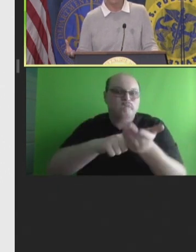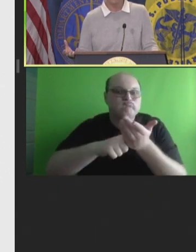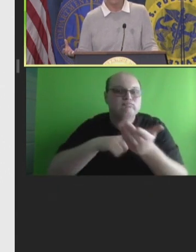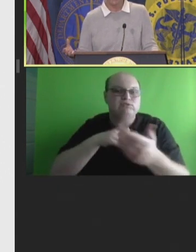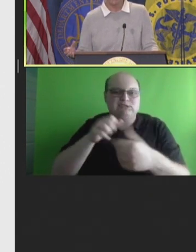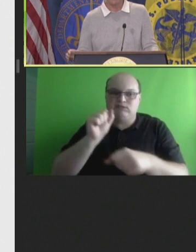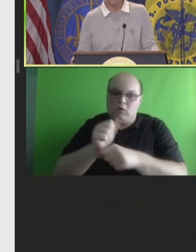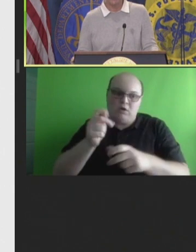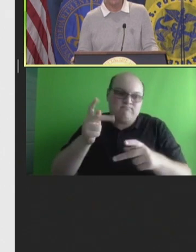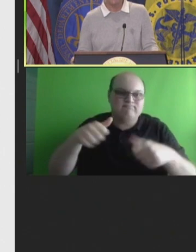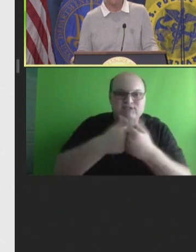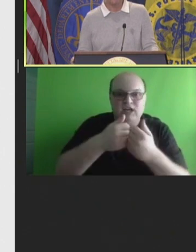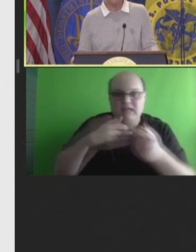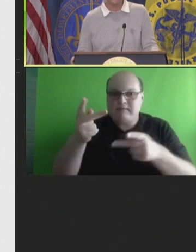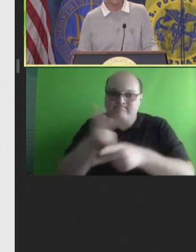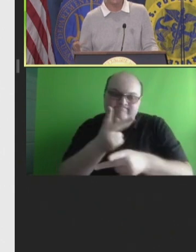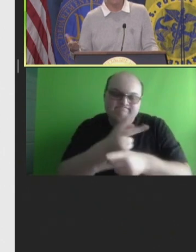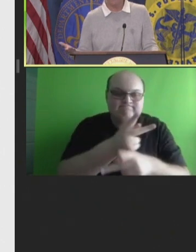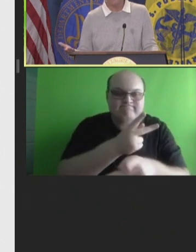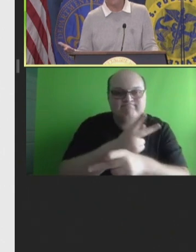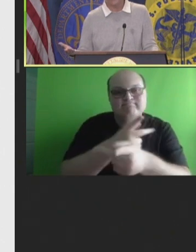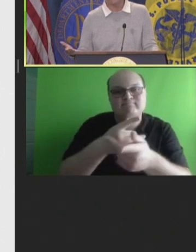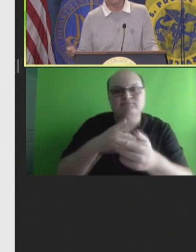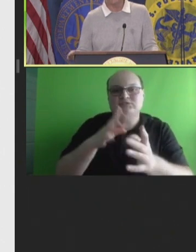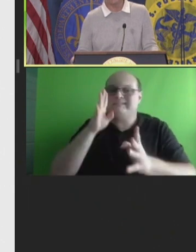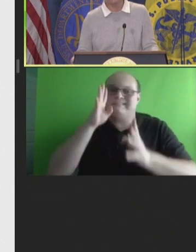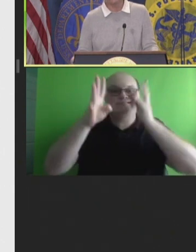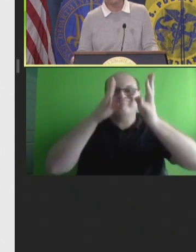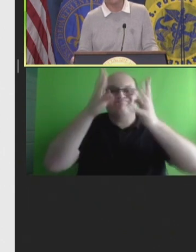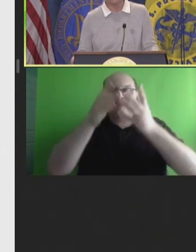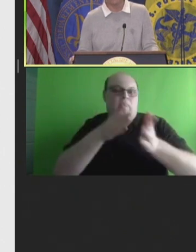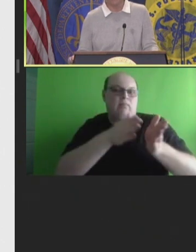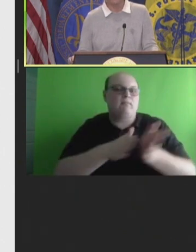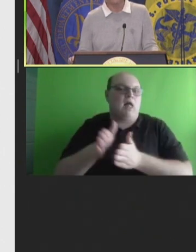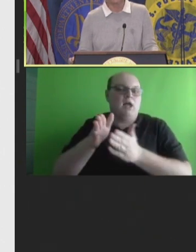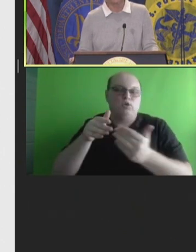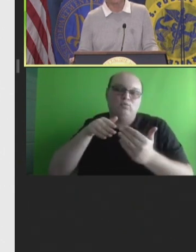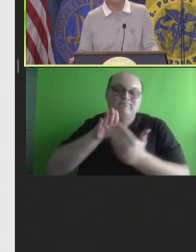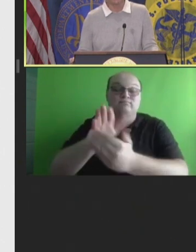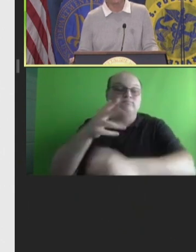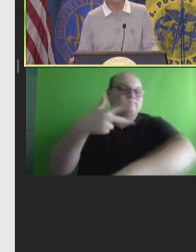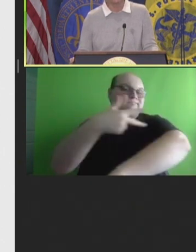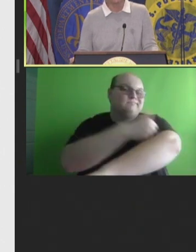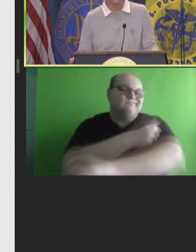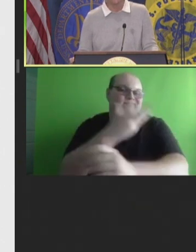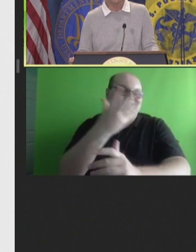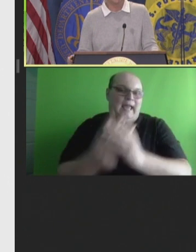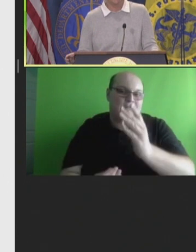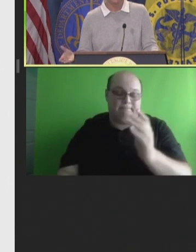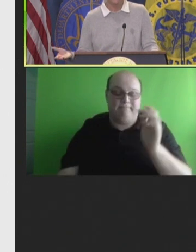through the challenges and come up with an action plan to address some of the challenges. If policy